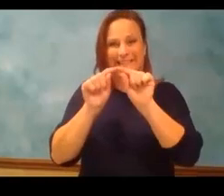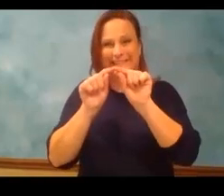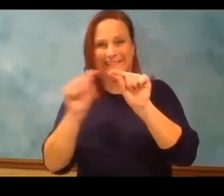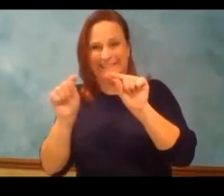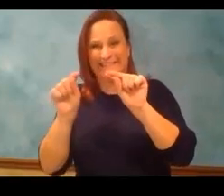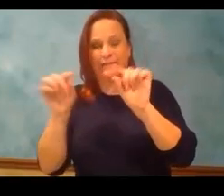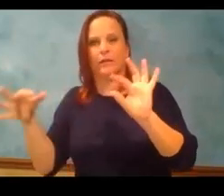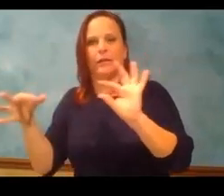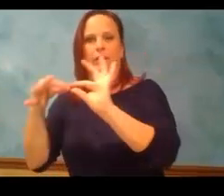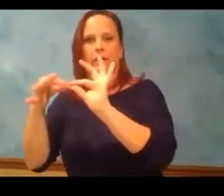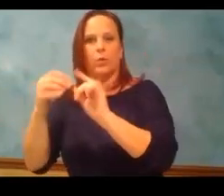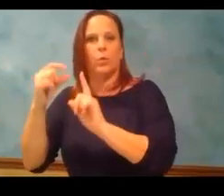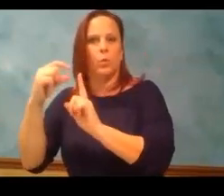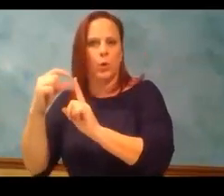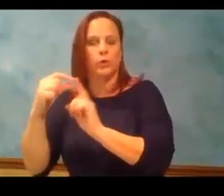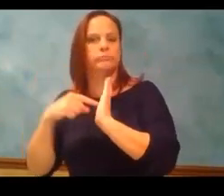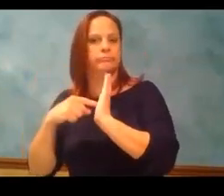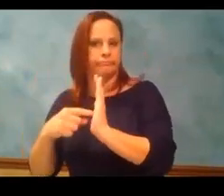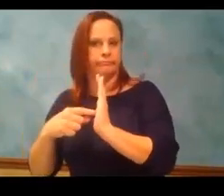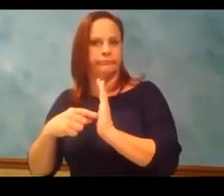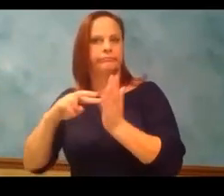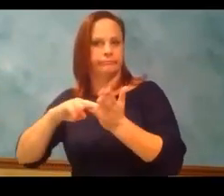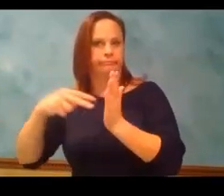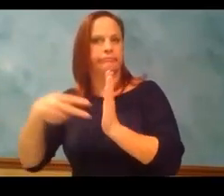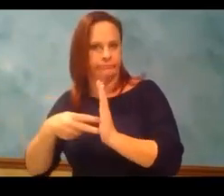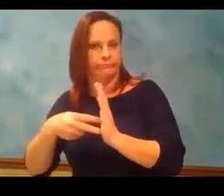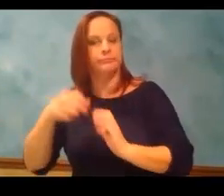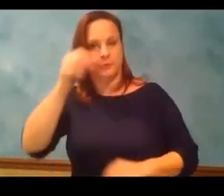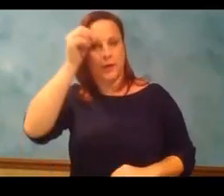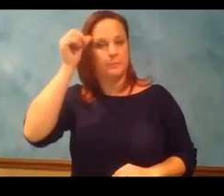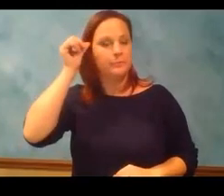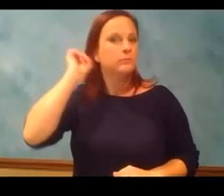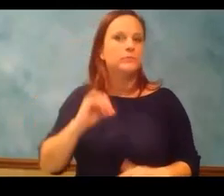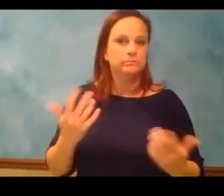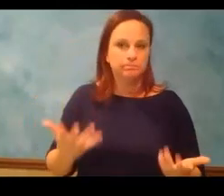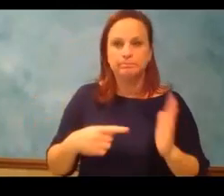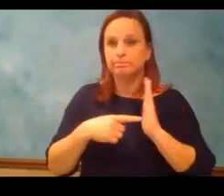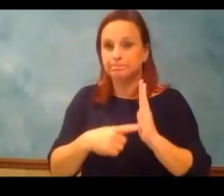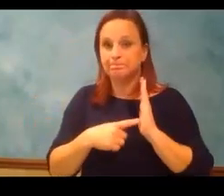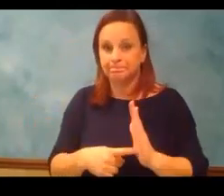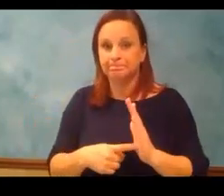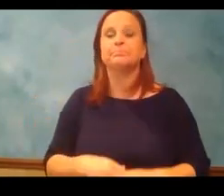That shows what the hand is doing. Then the dash and then you would write down